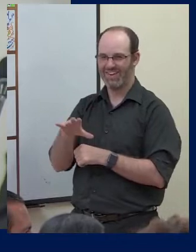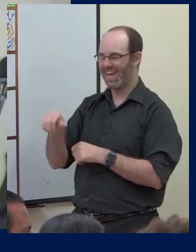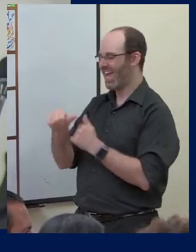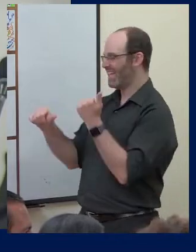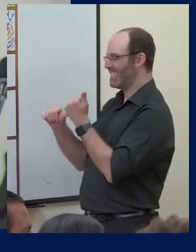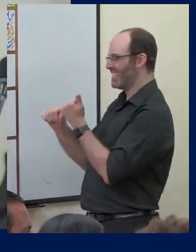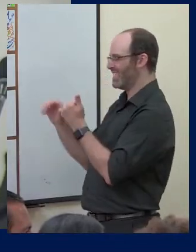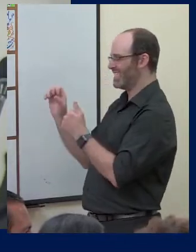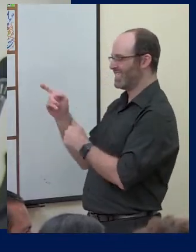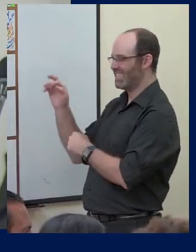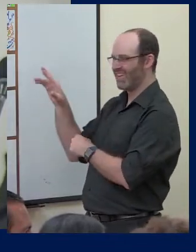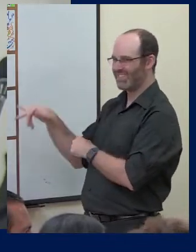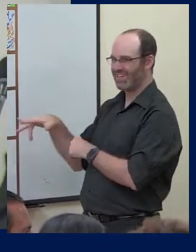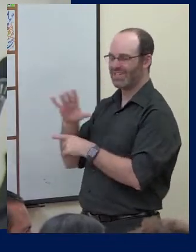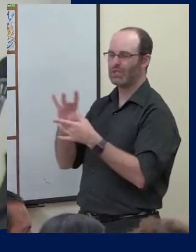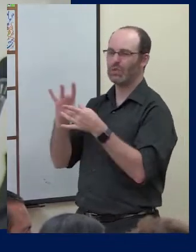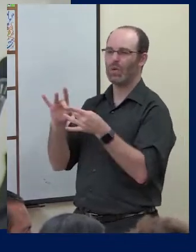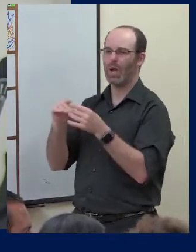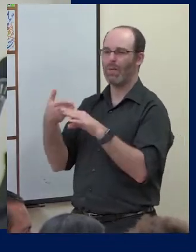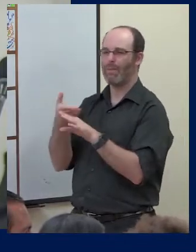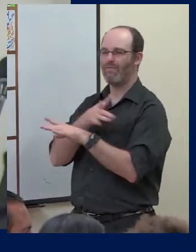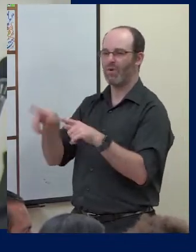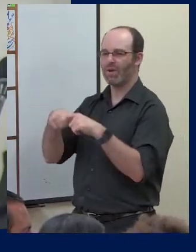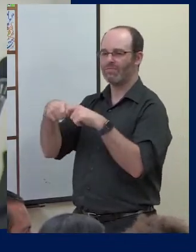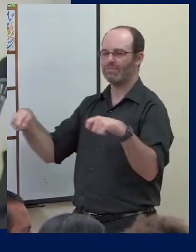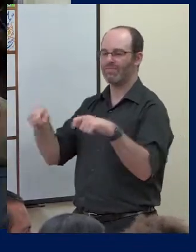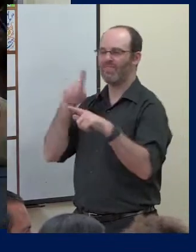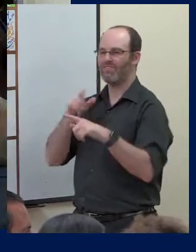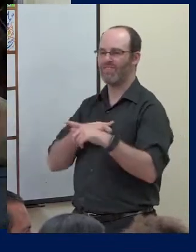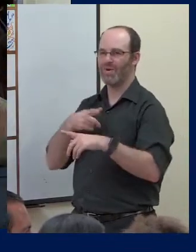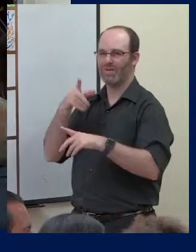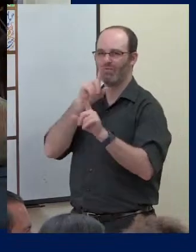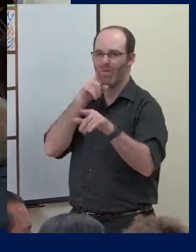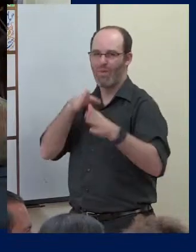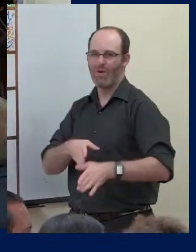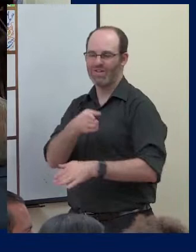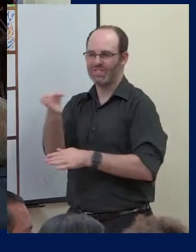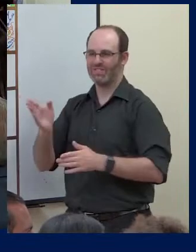a few words we have to close and do the press conference. Thank you, secretary.